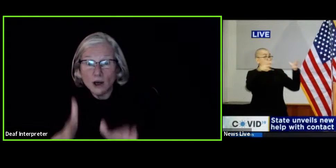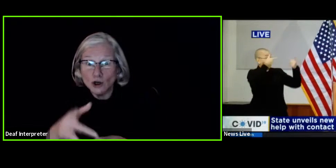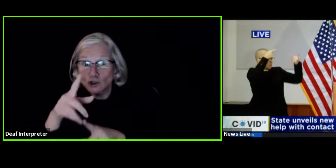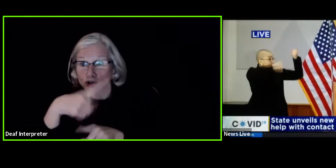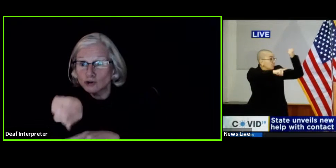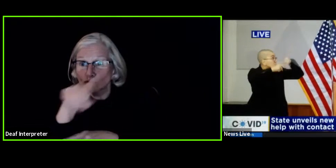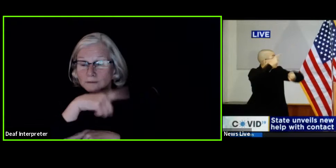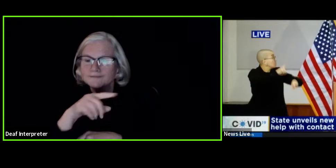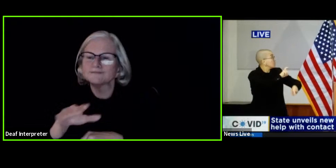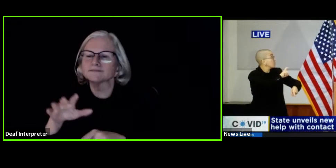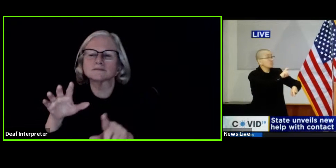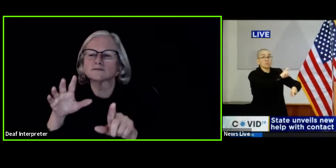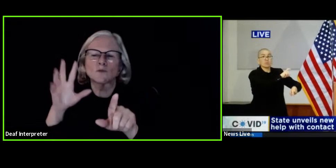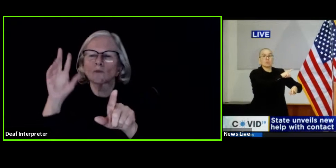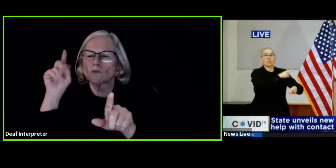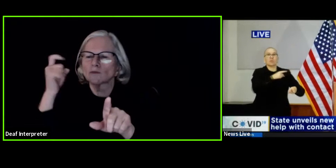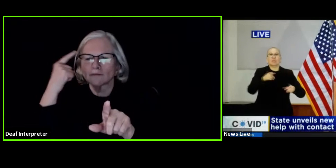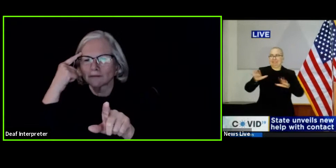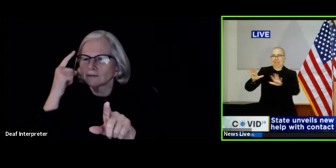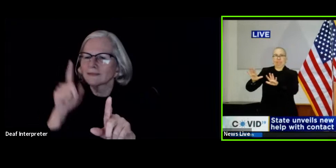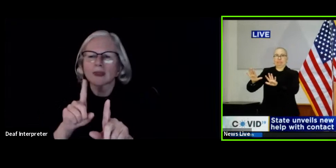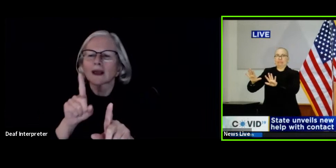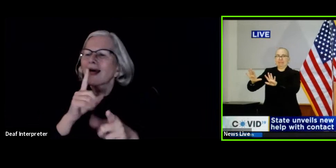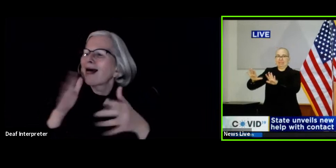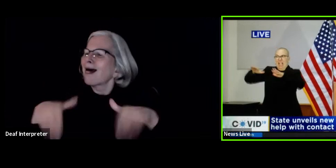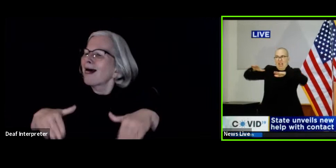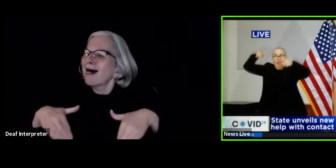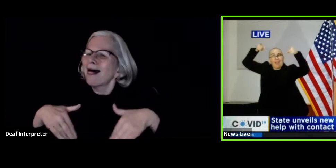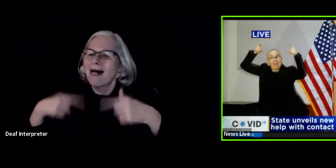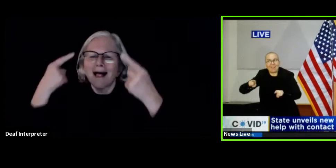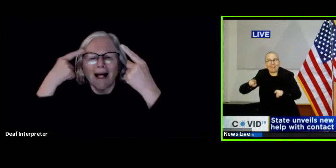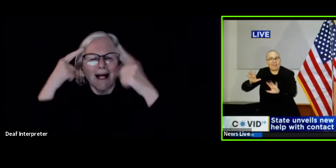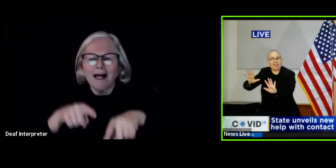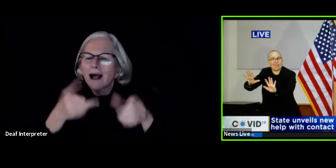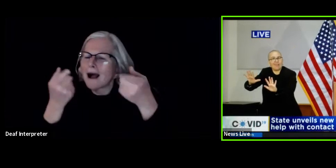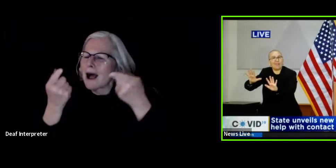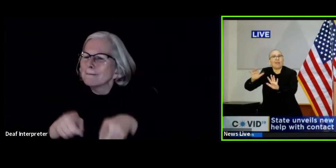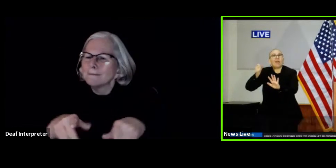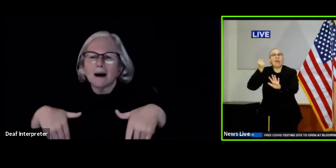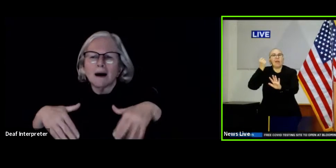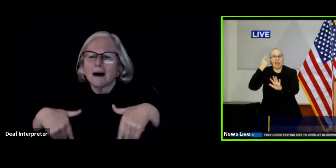WAY THESE THINGS WORK IS WE HAVE PUT TOGETHER A PACKAGE